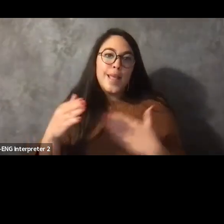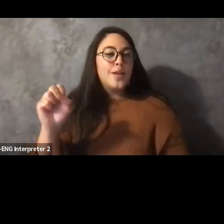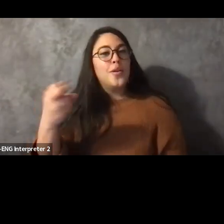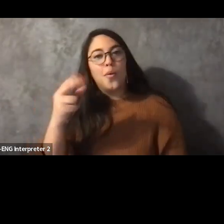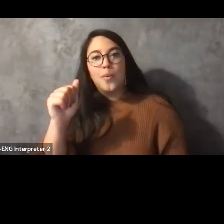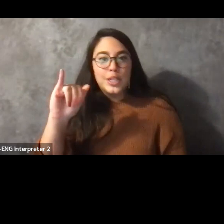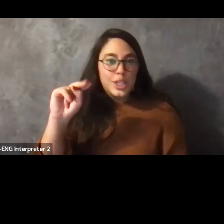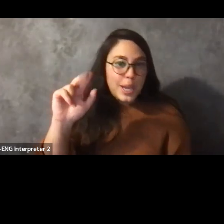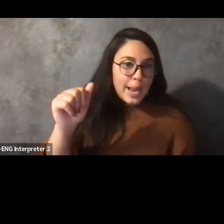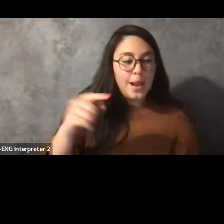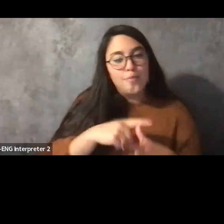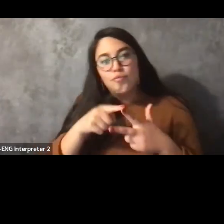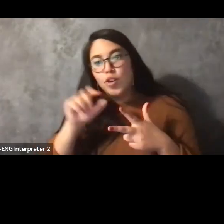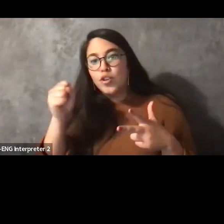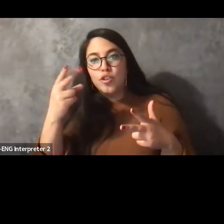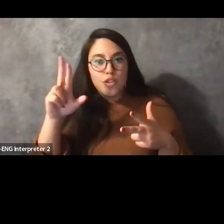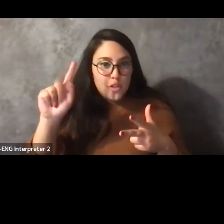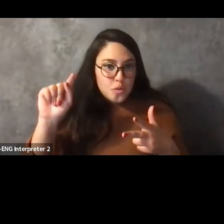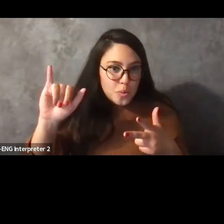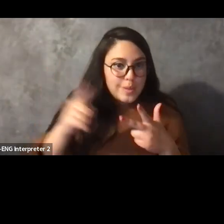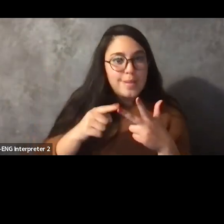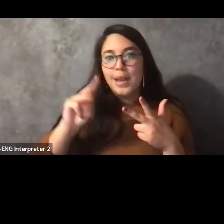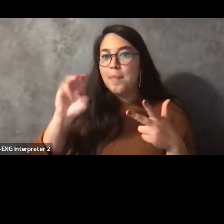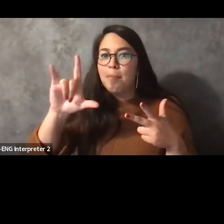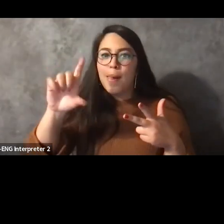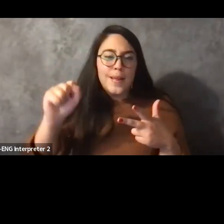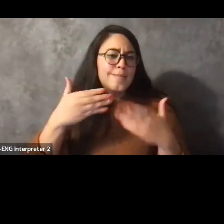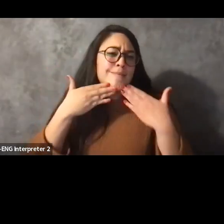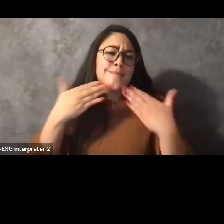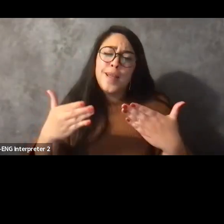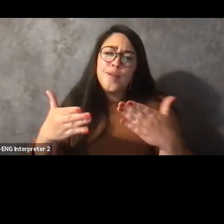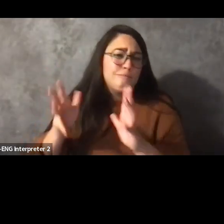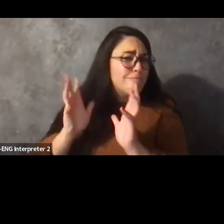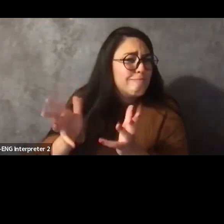Thank you so much for that conversation.